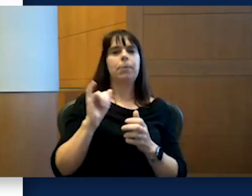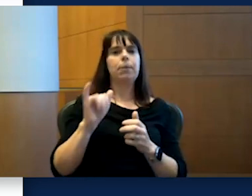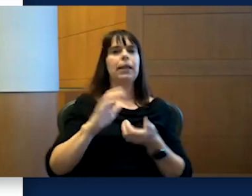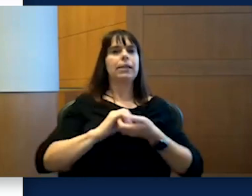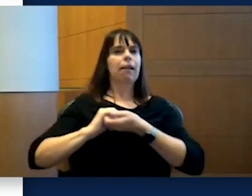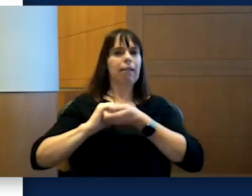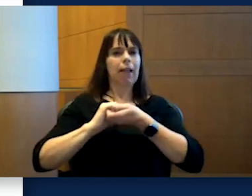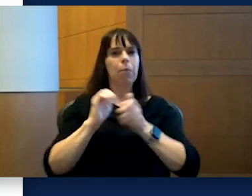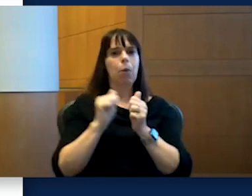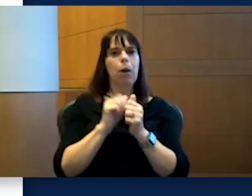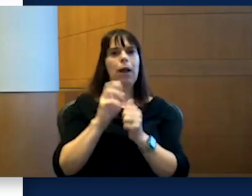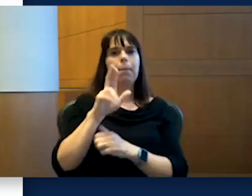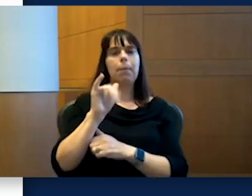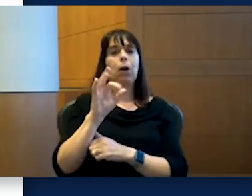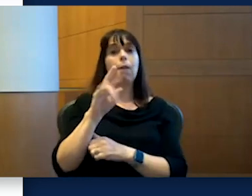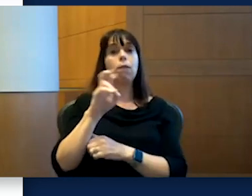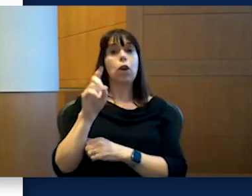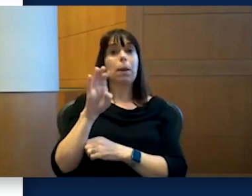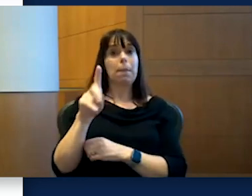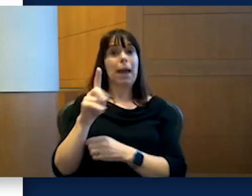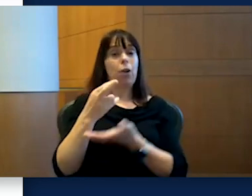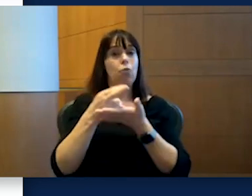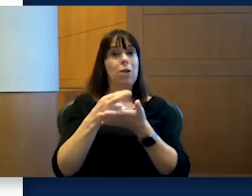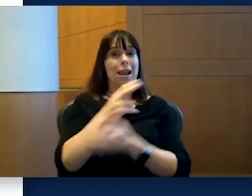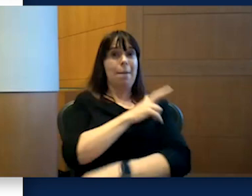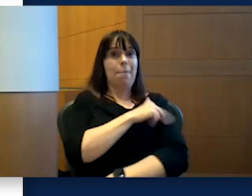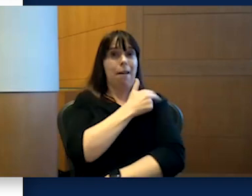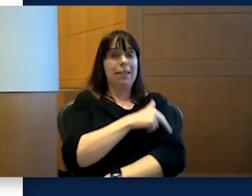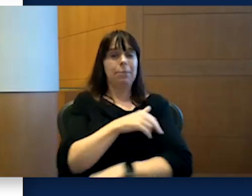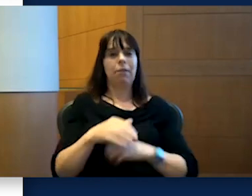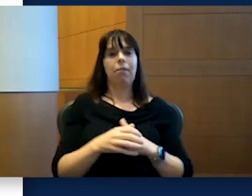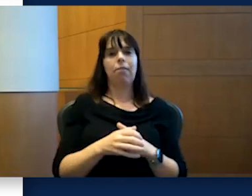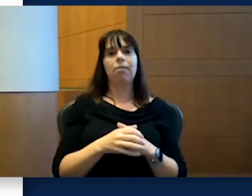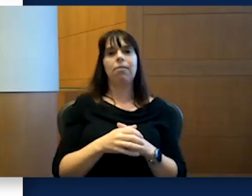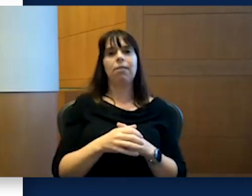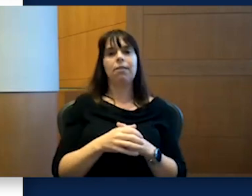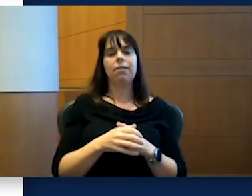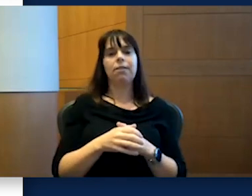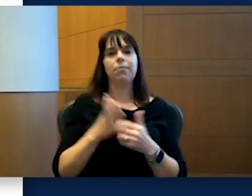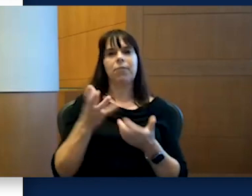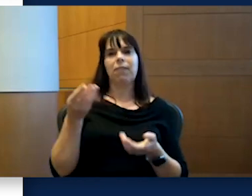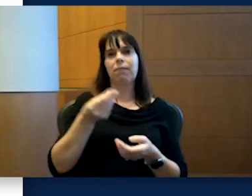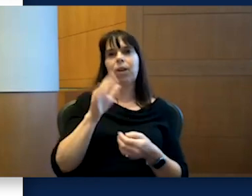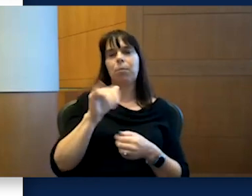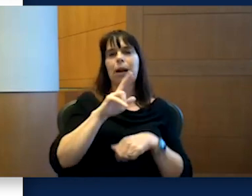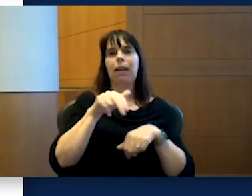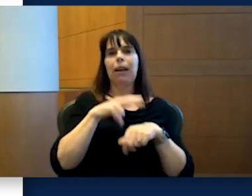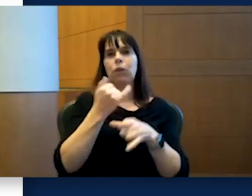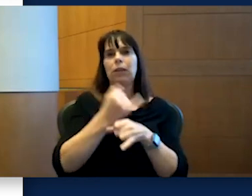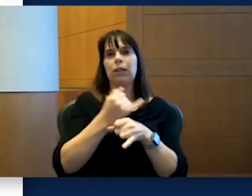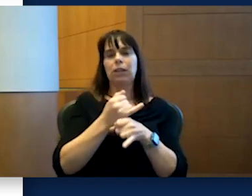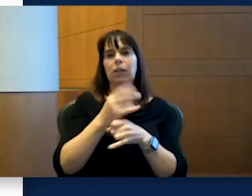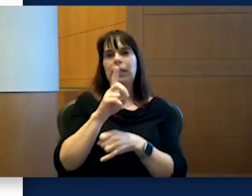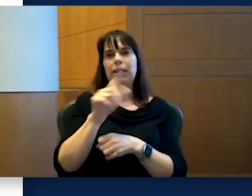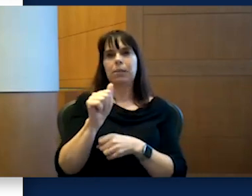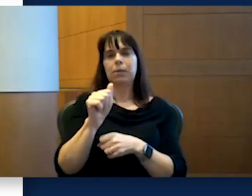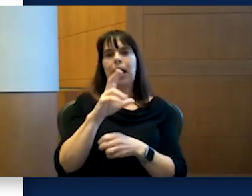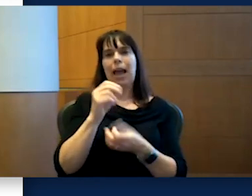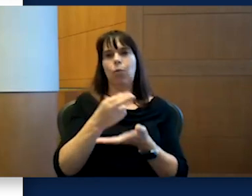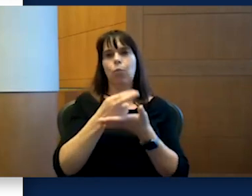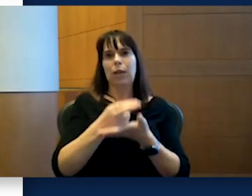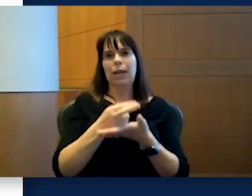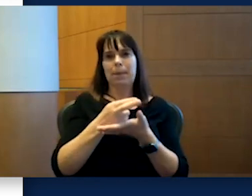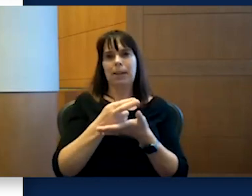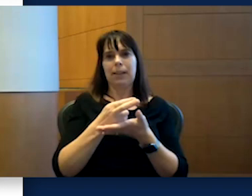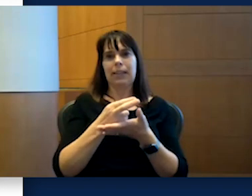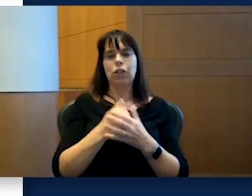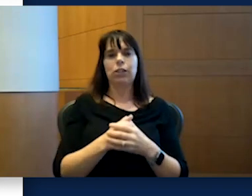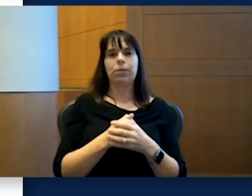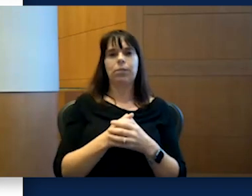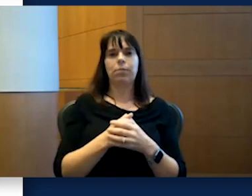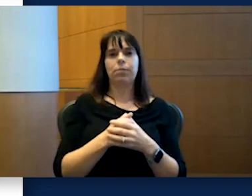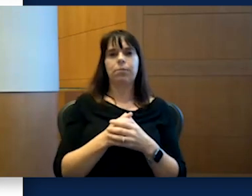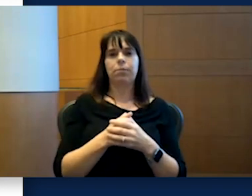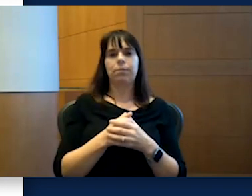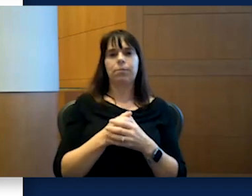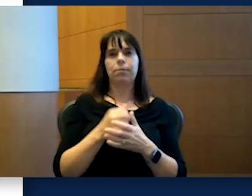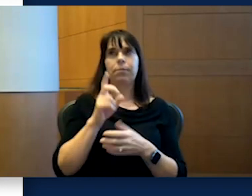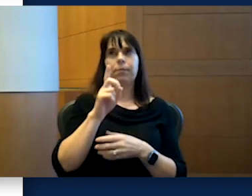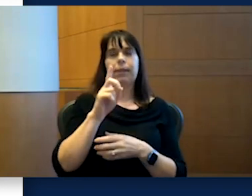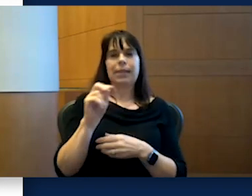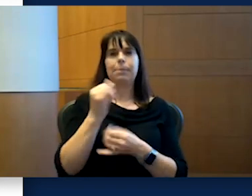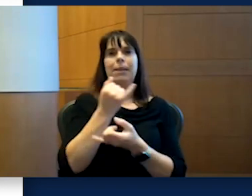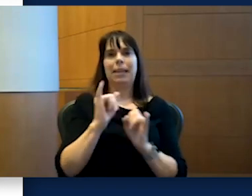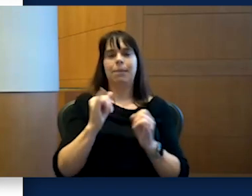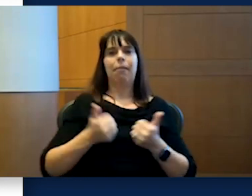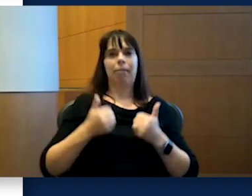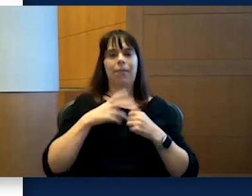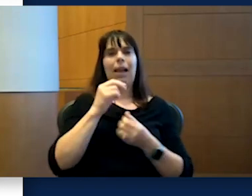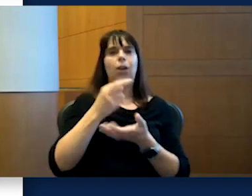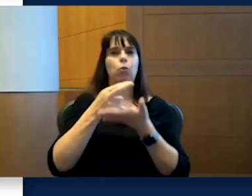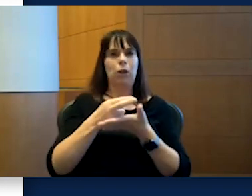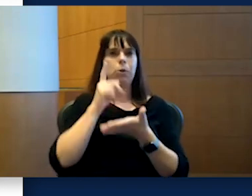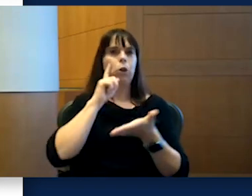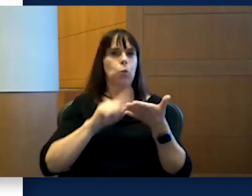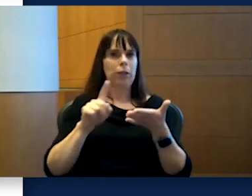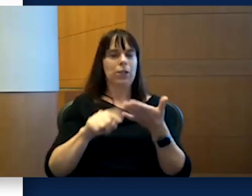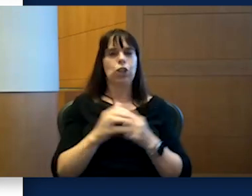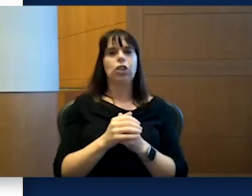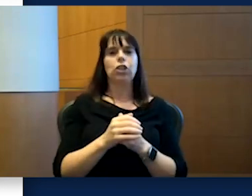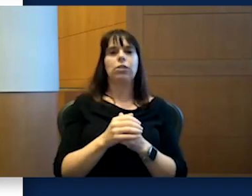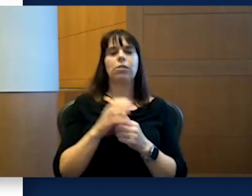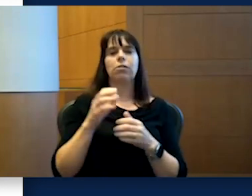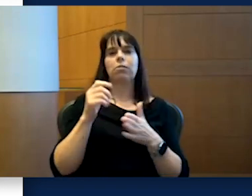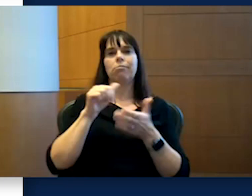The first one of these, most relevant to this group, is the Michigan Spinal Cord Injury Model Systems in collaboration with Mary Free Bed wlps.